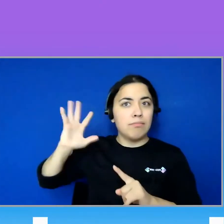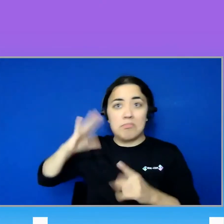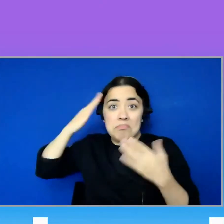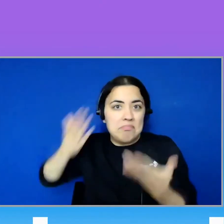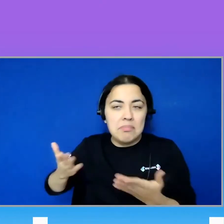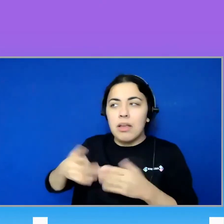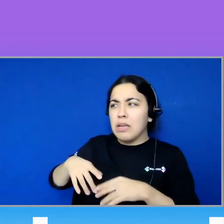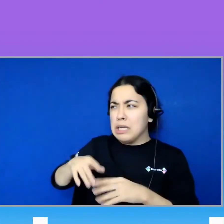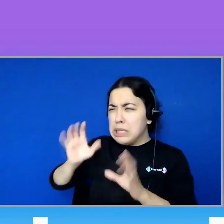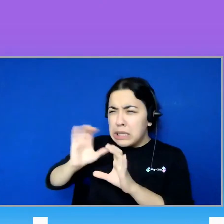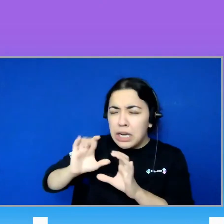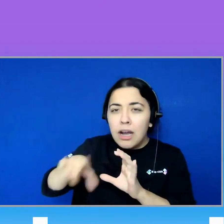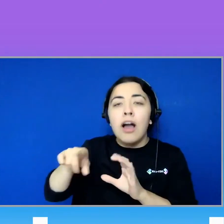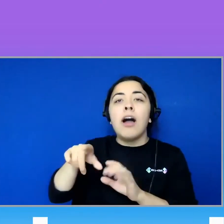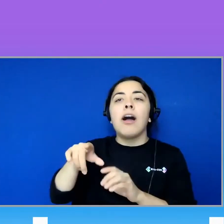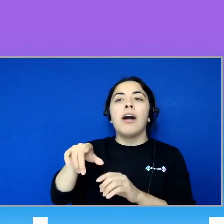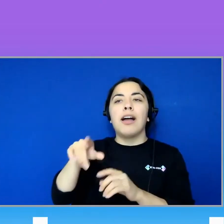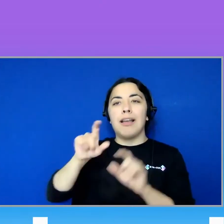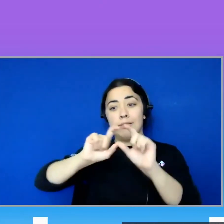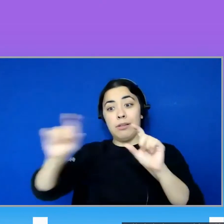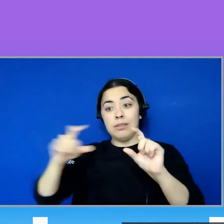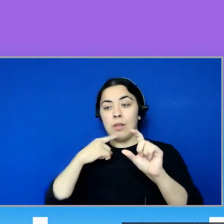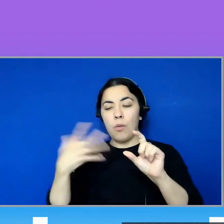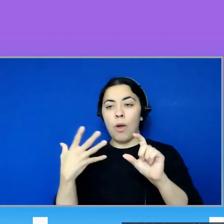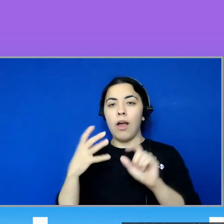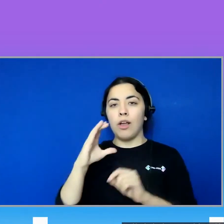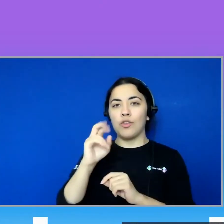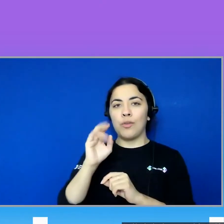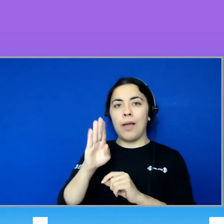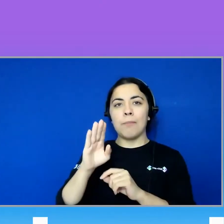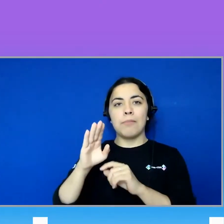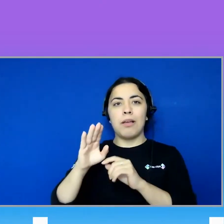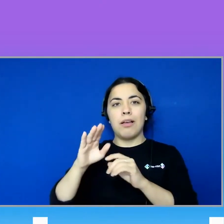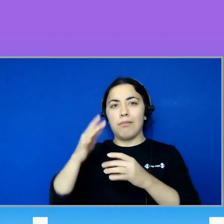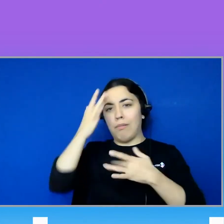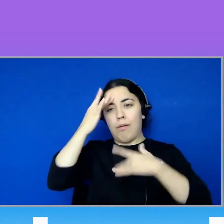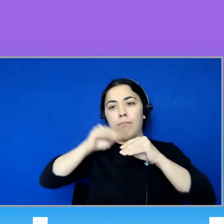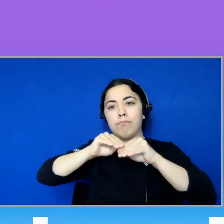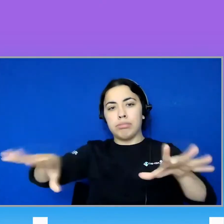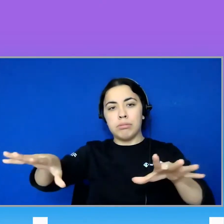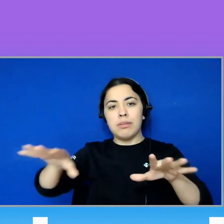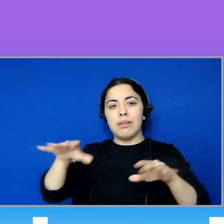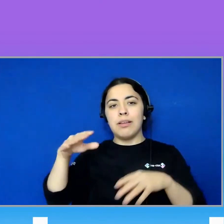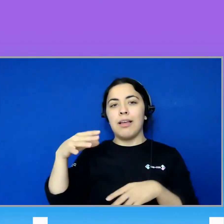crab epidemic at Camp Jened for